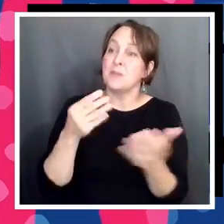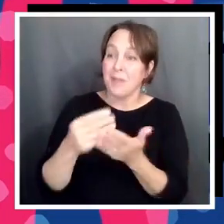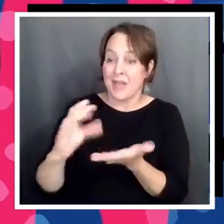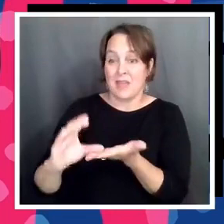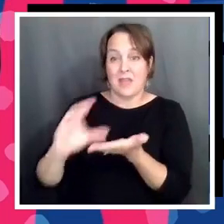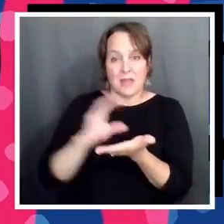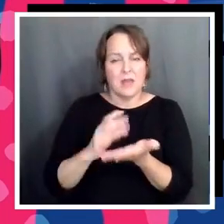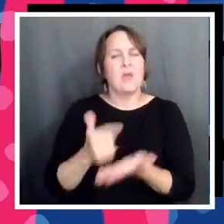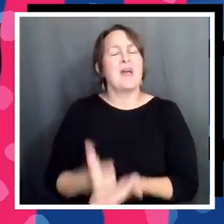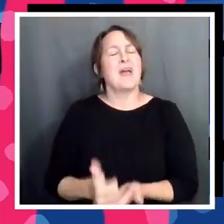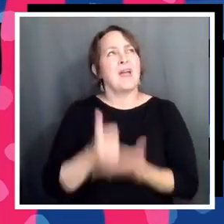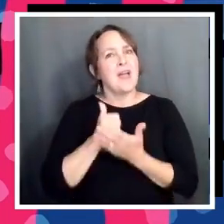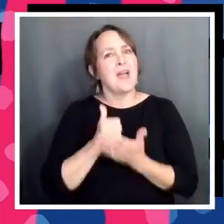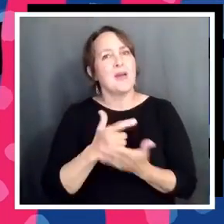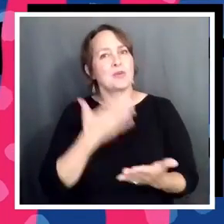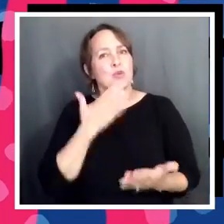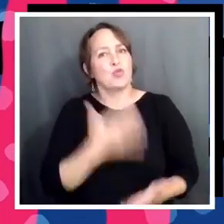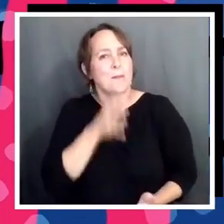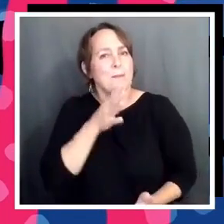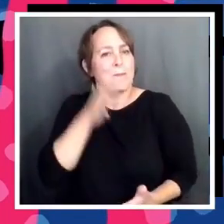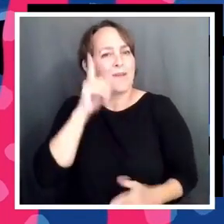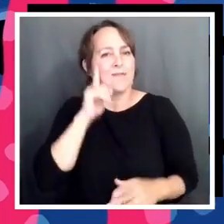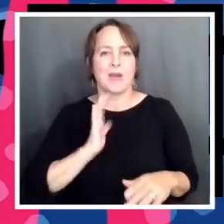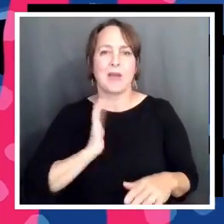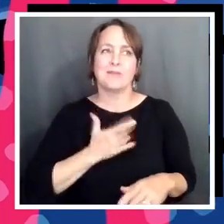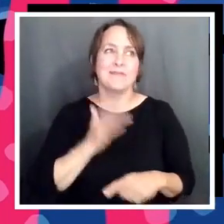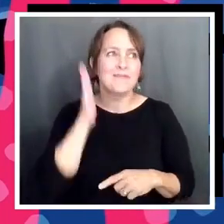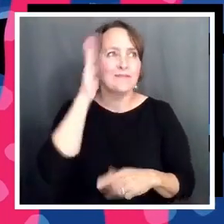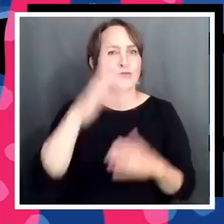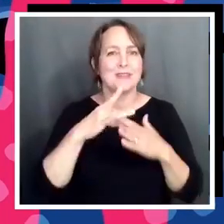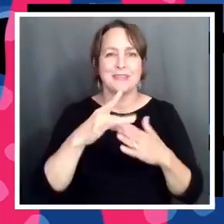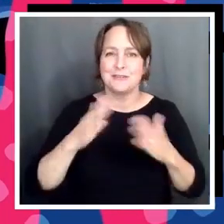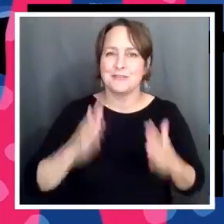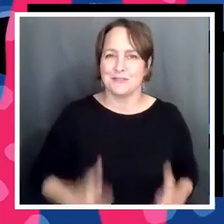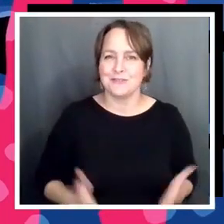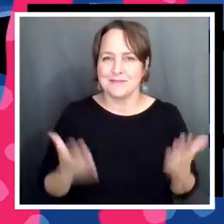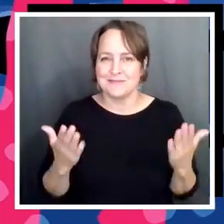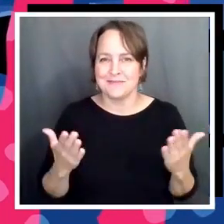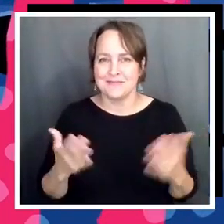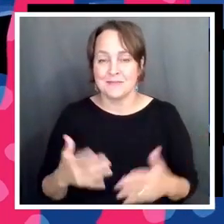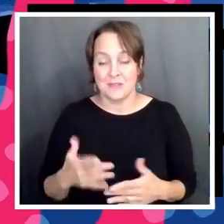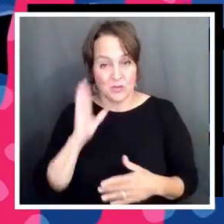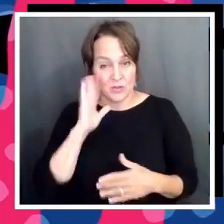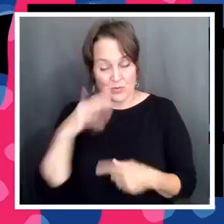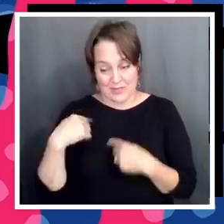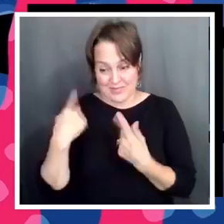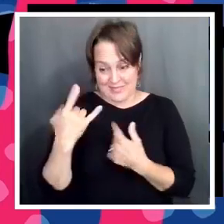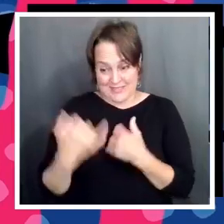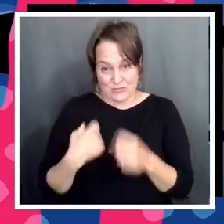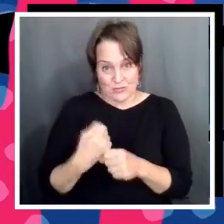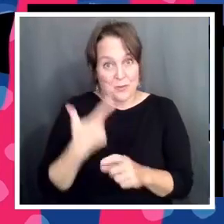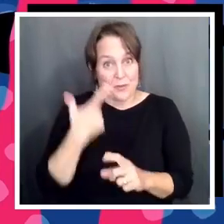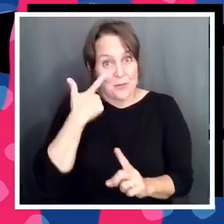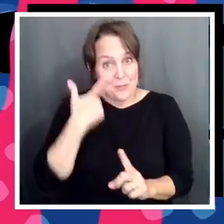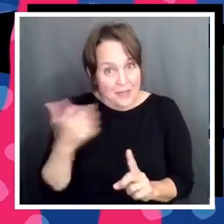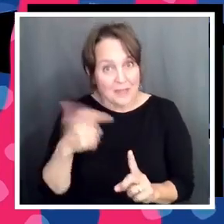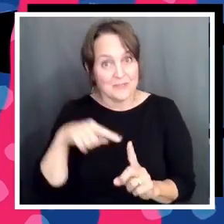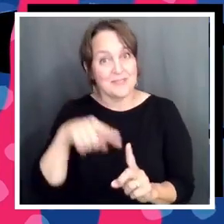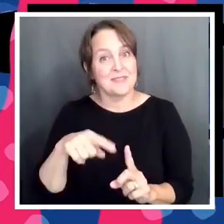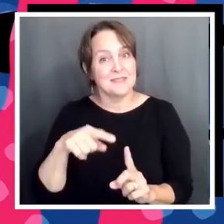IMPORTANT IT IS FOR FAMILIES TO HAVE FINANCIAL RELIEF AND BE